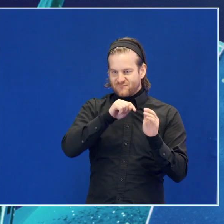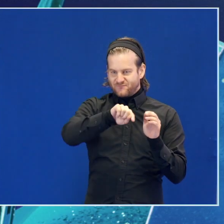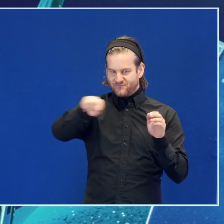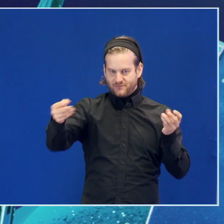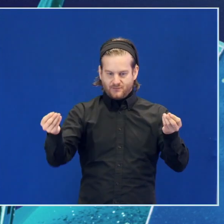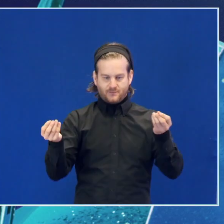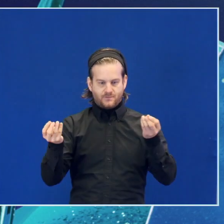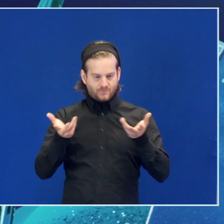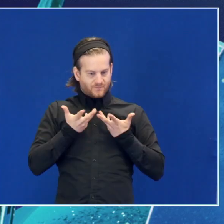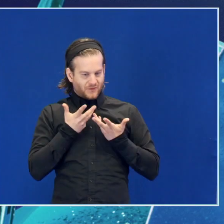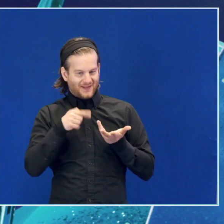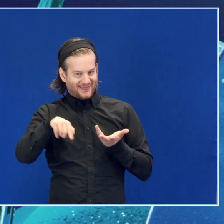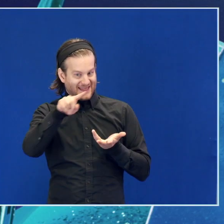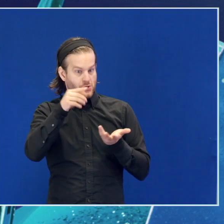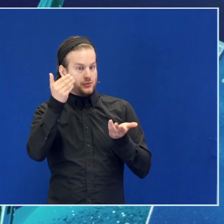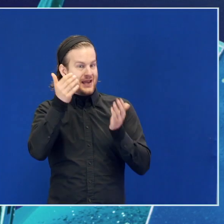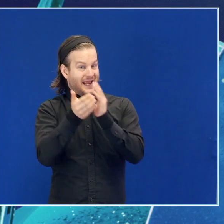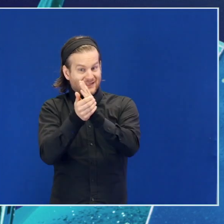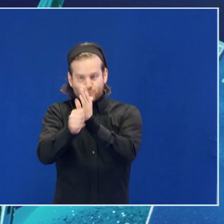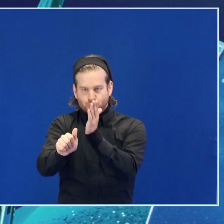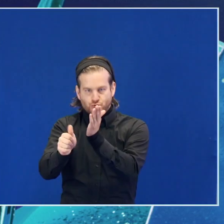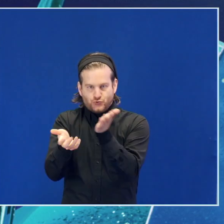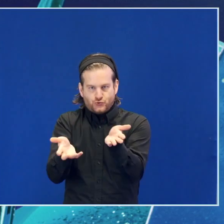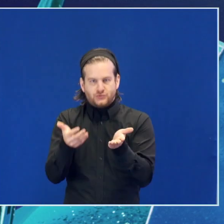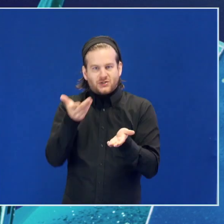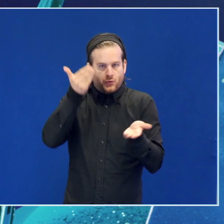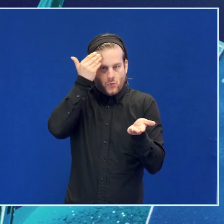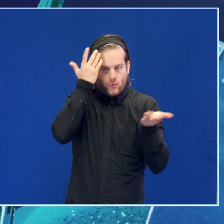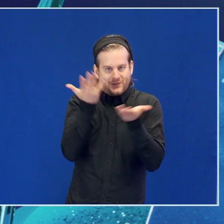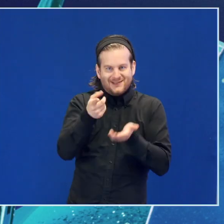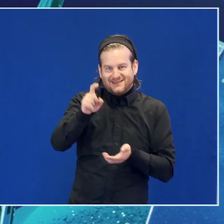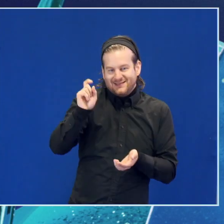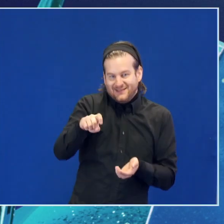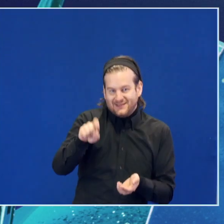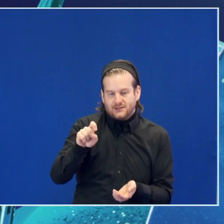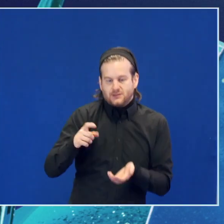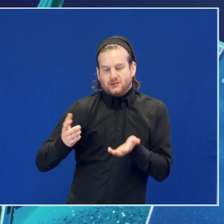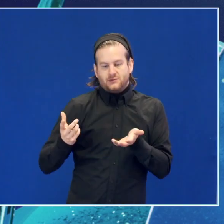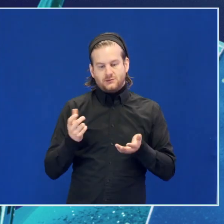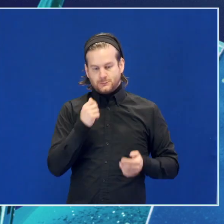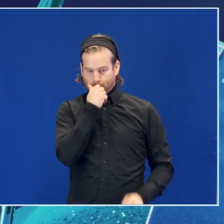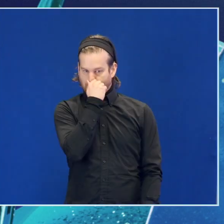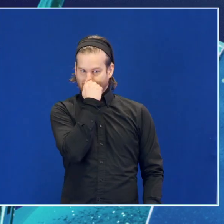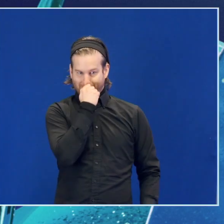They're the ones who are thinking about what's going to make the business better.